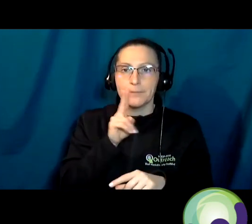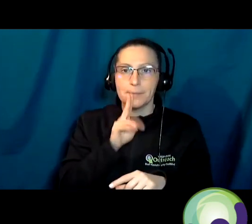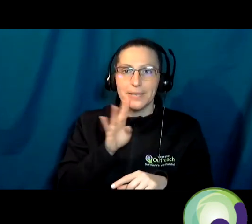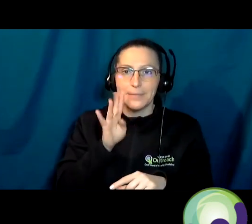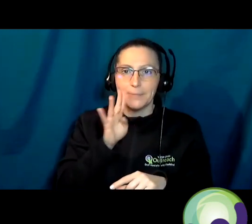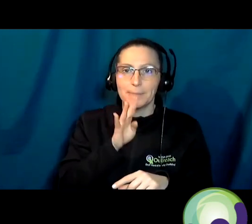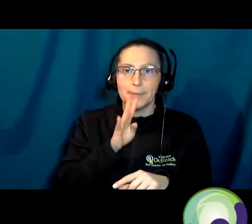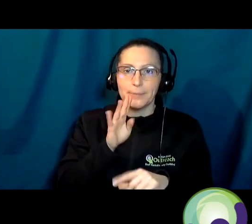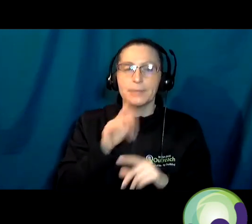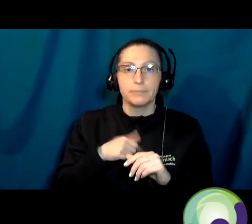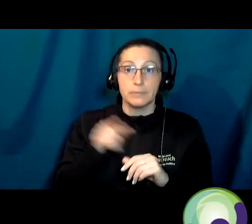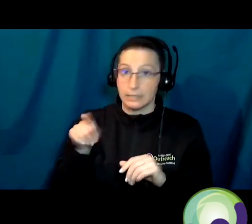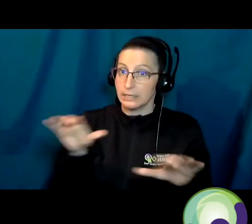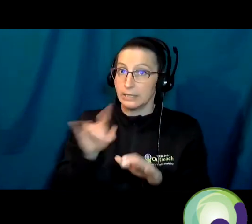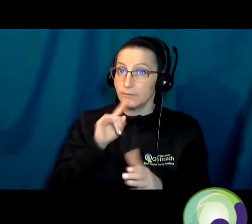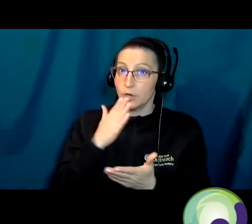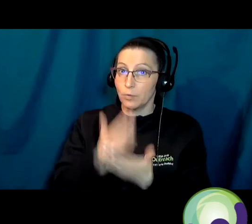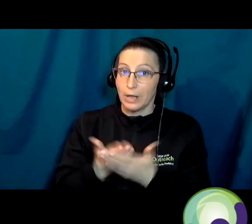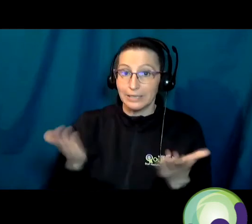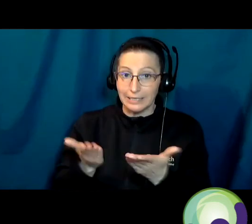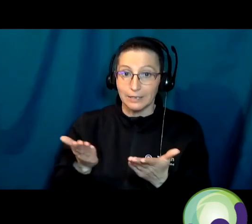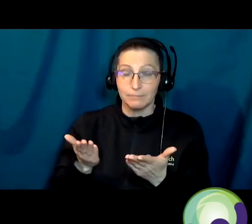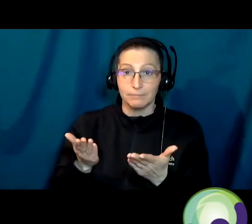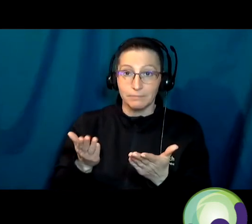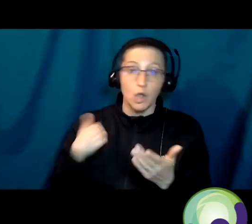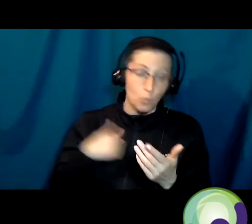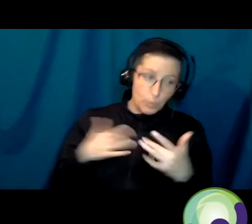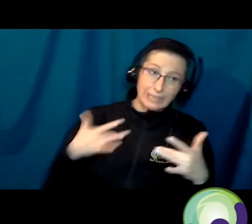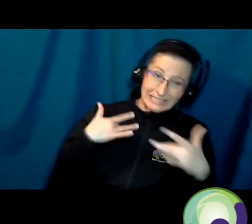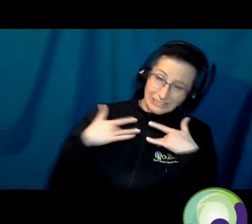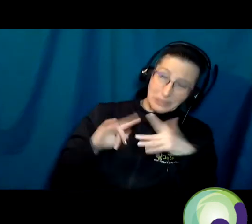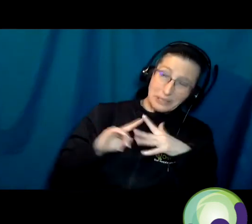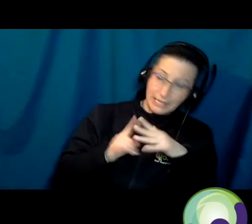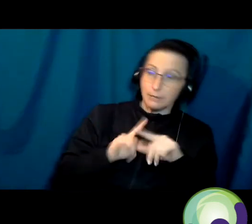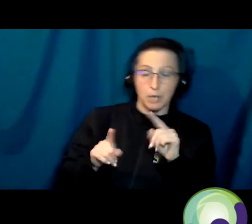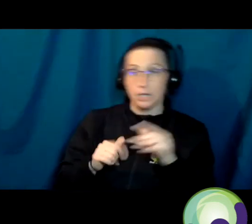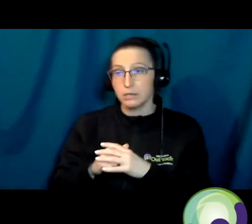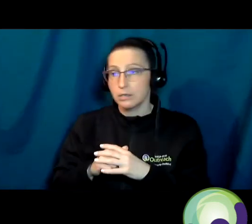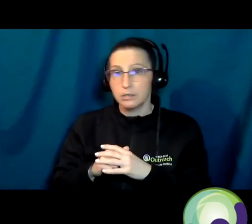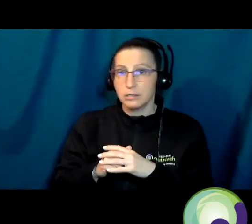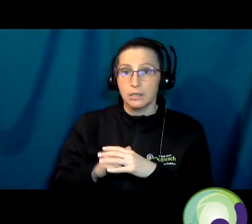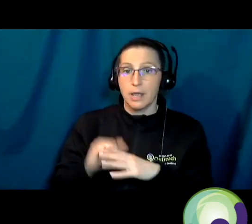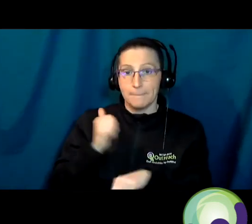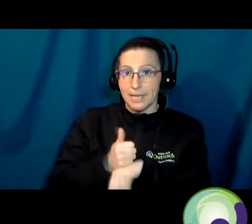He did very well here. We were concerned initially based on forklift traffic,